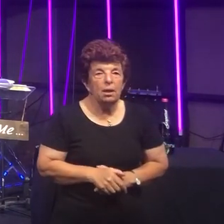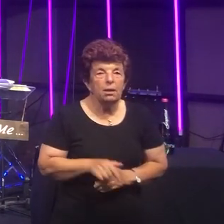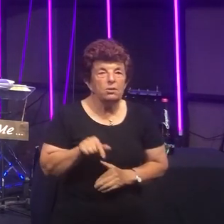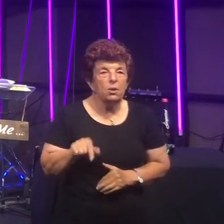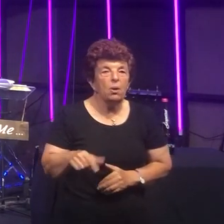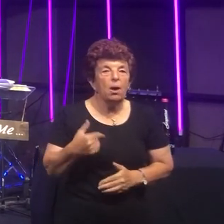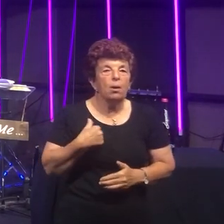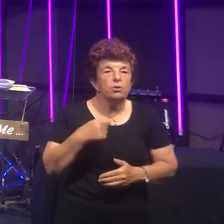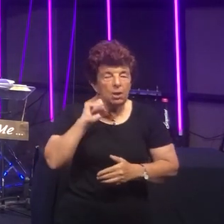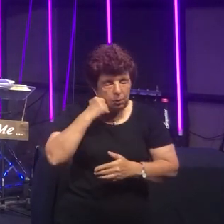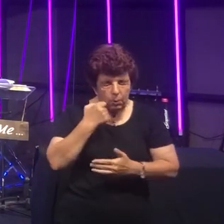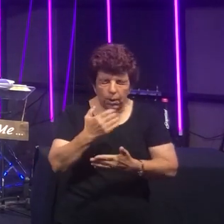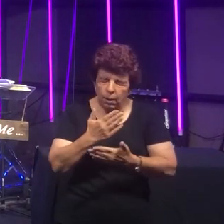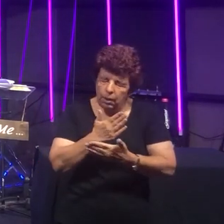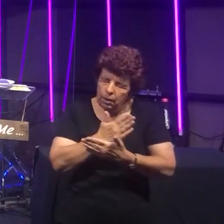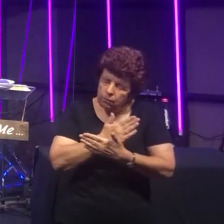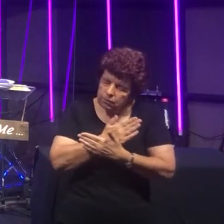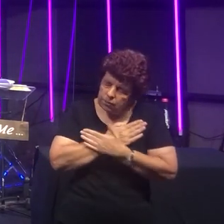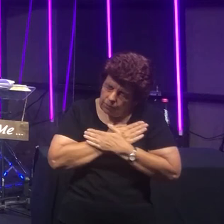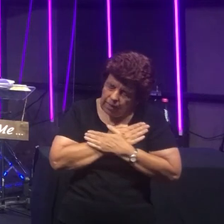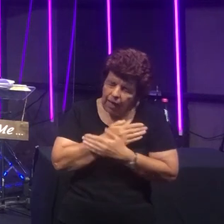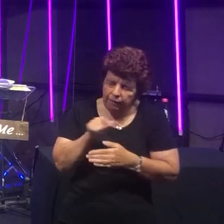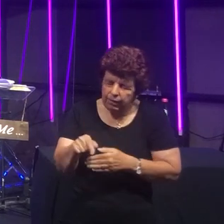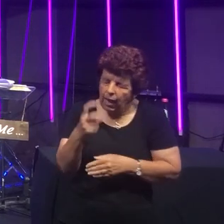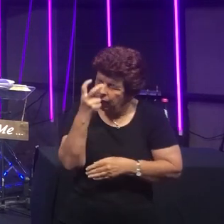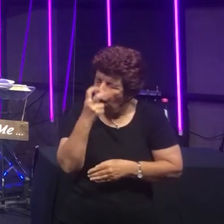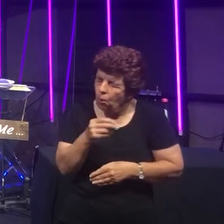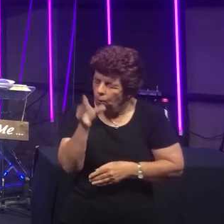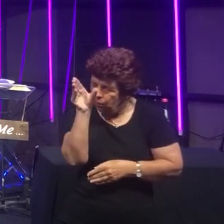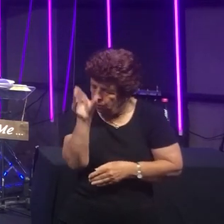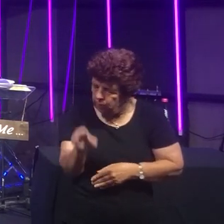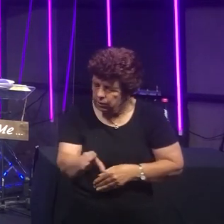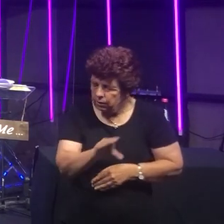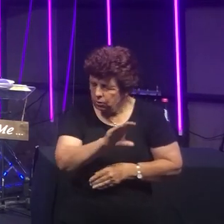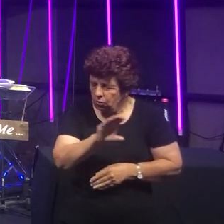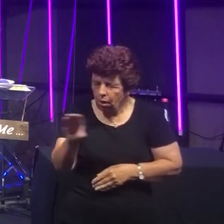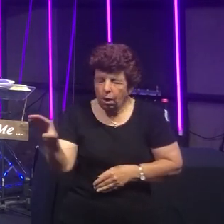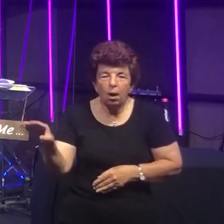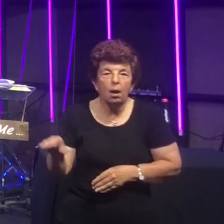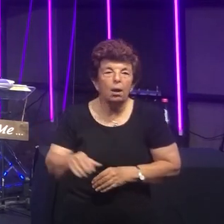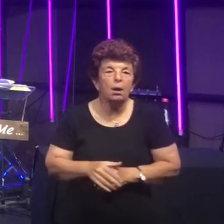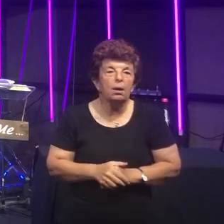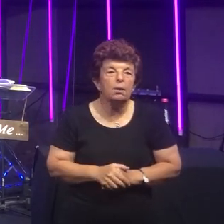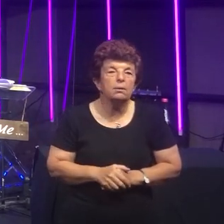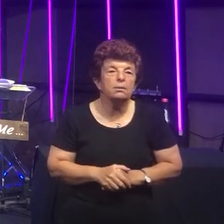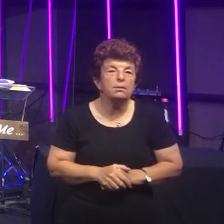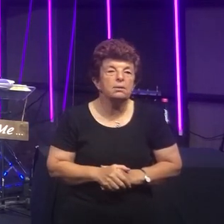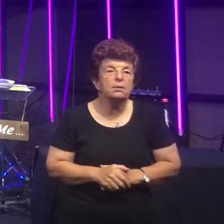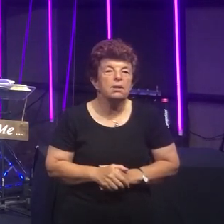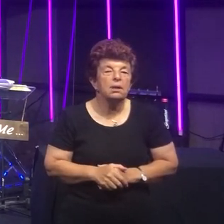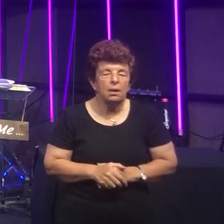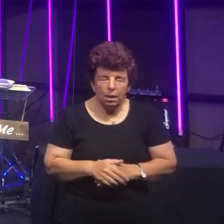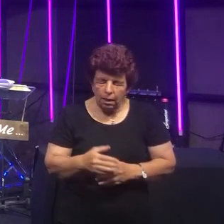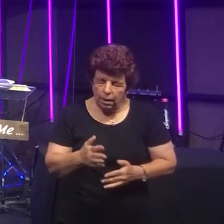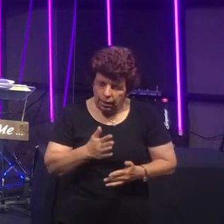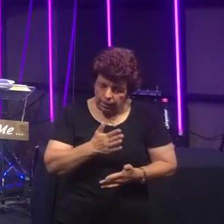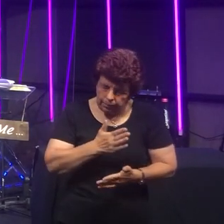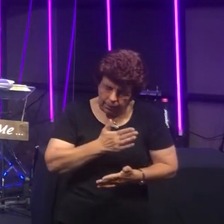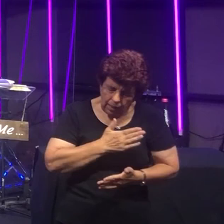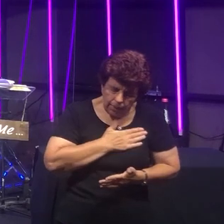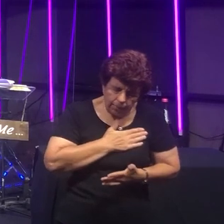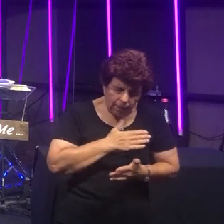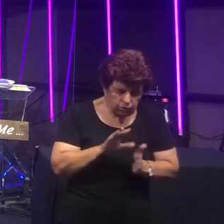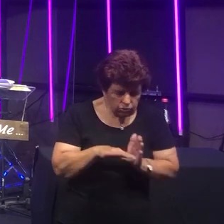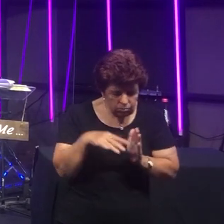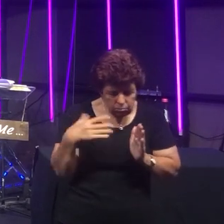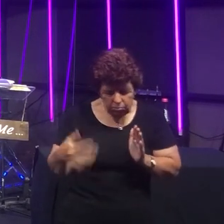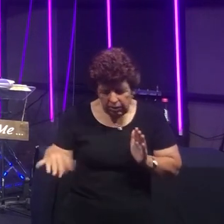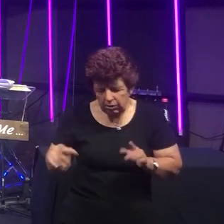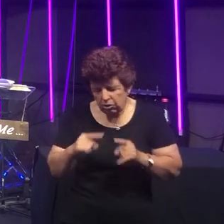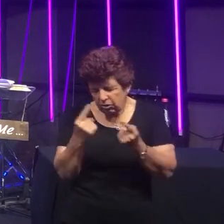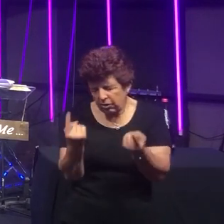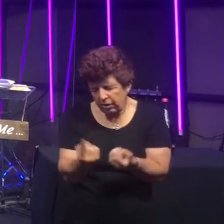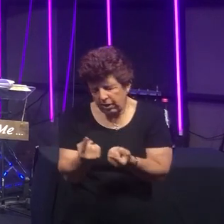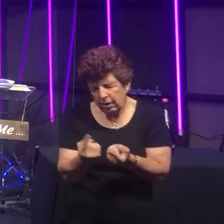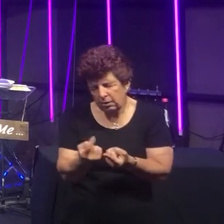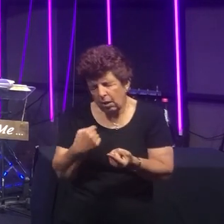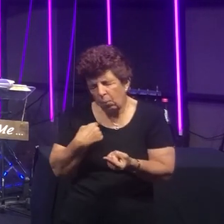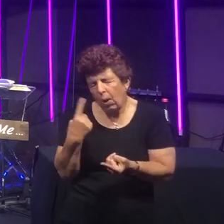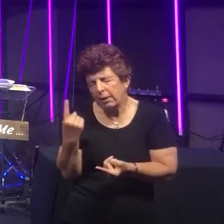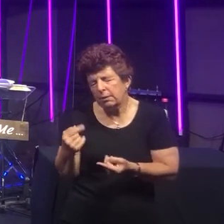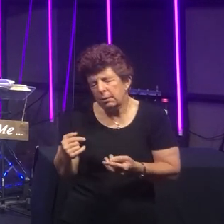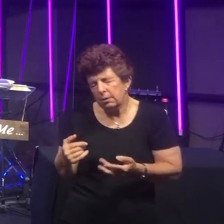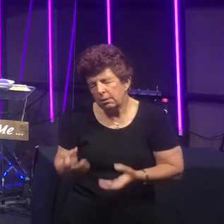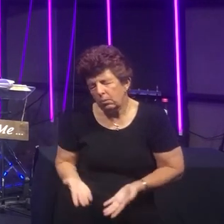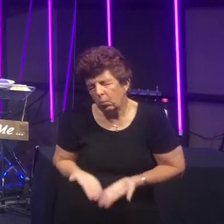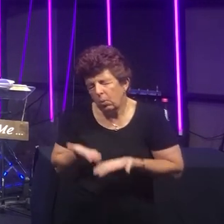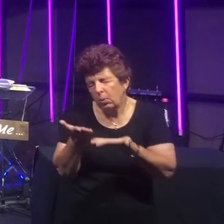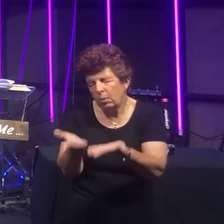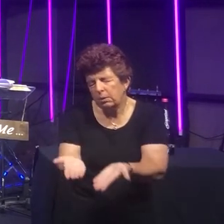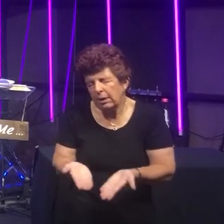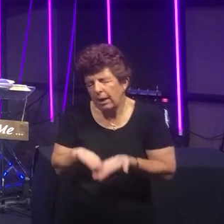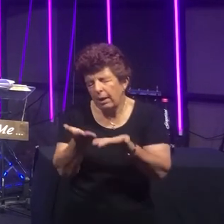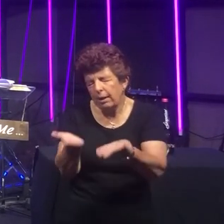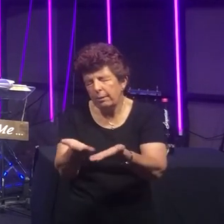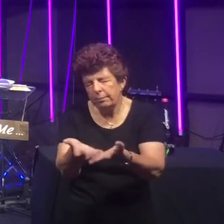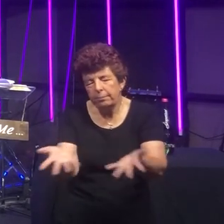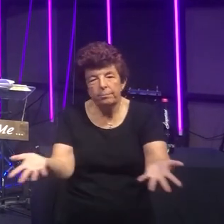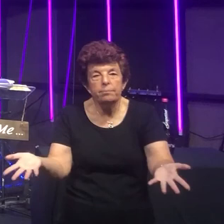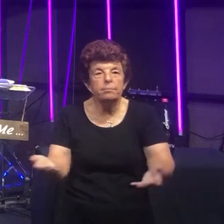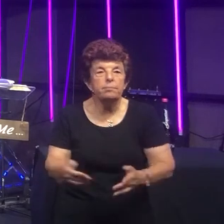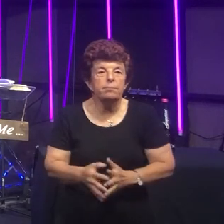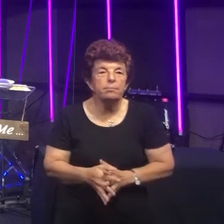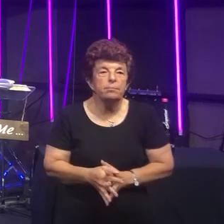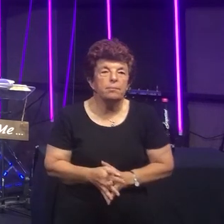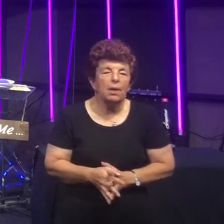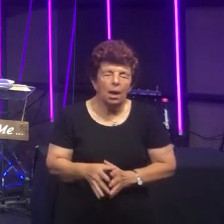So I'll cherish the old rugged cross Till my trophies at last I lay down